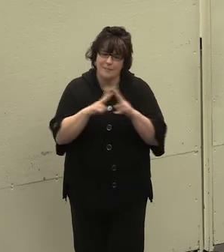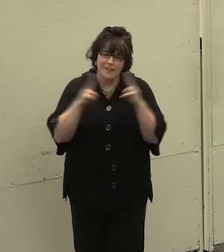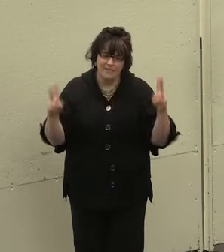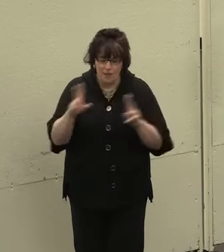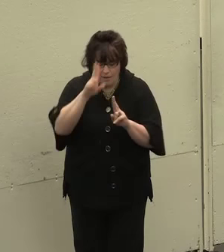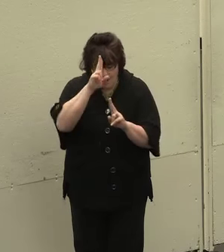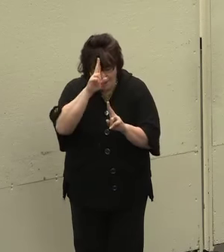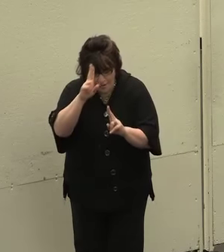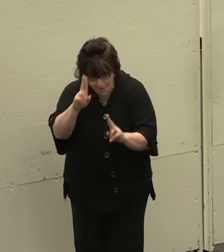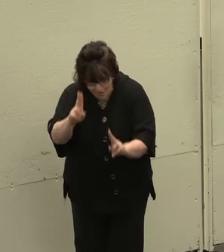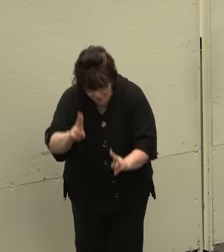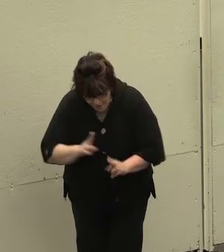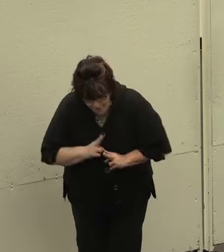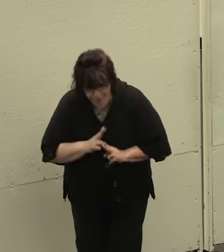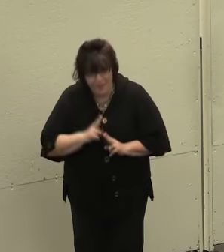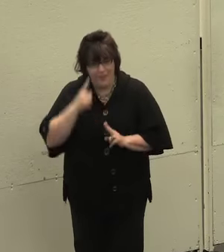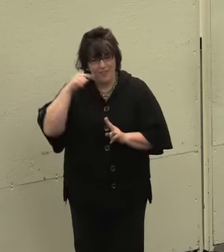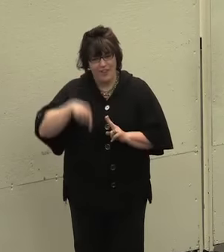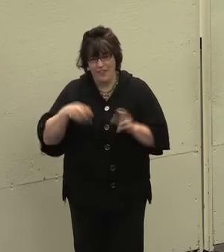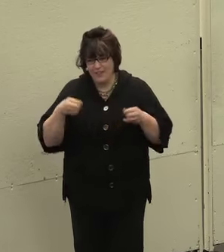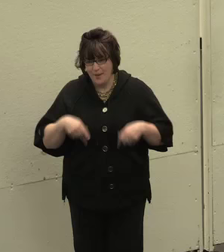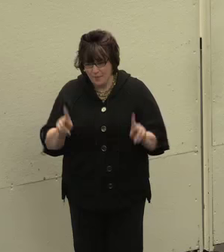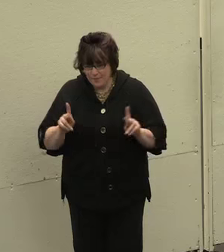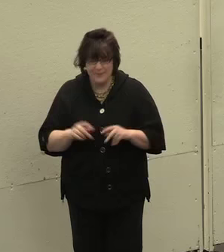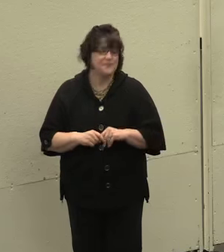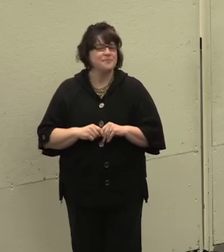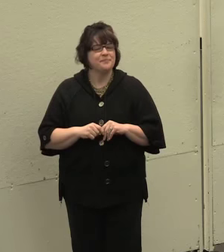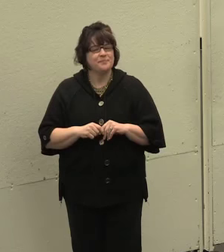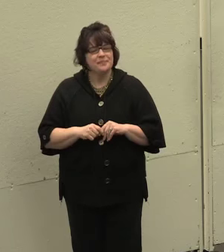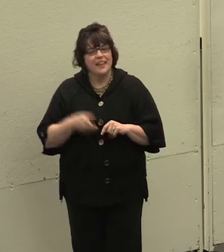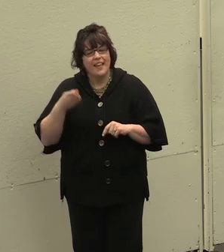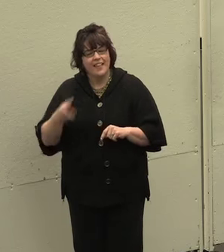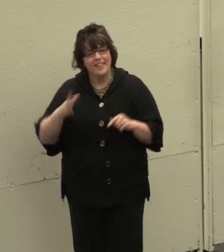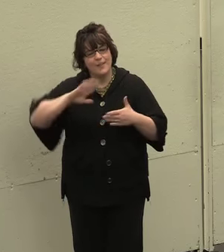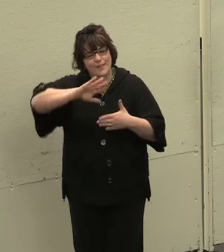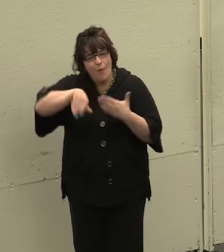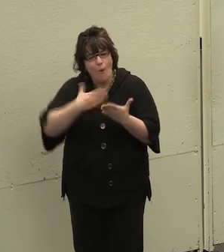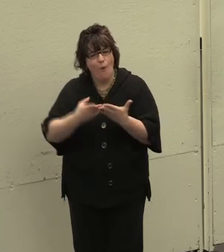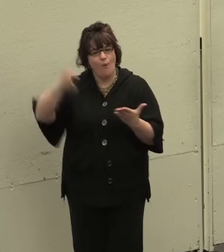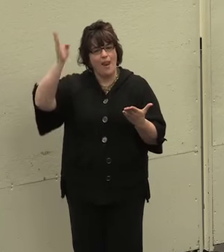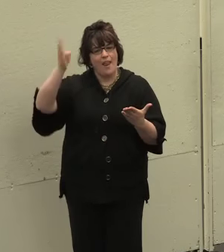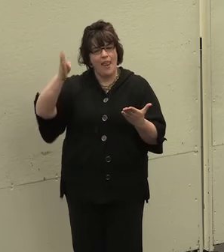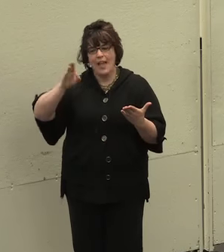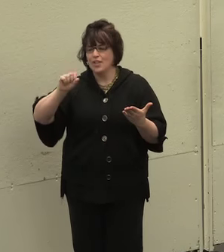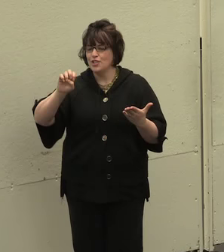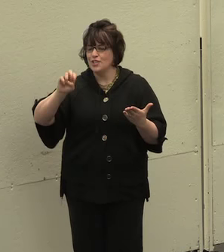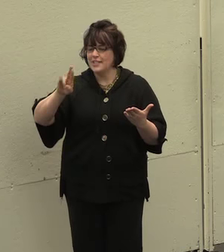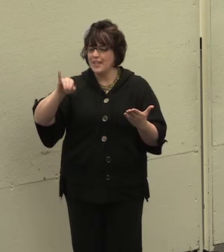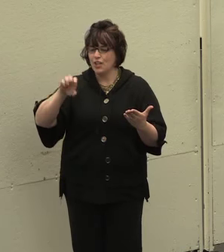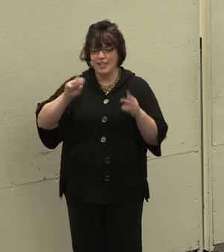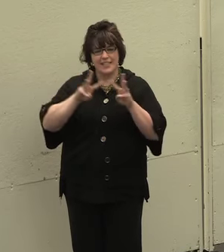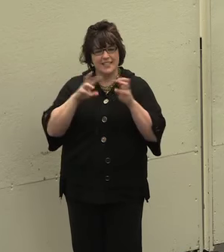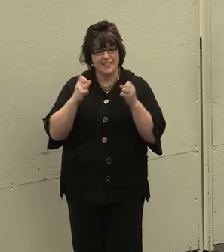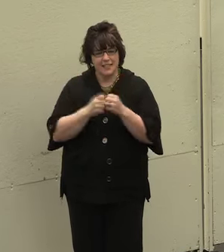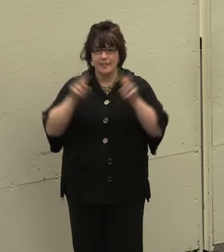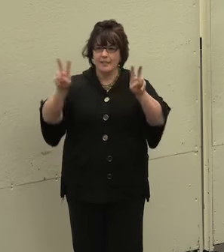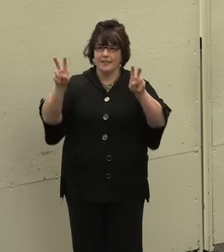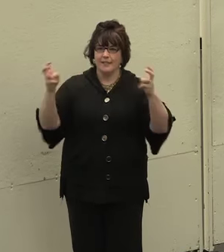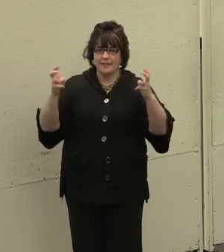And this whole full lecture series title is A New Innocence.